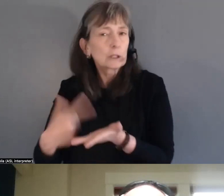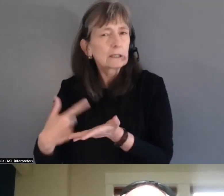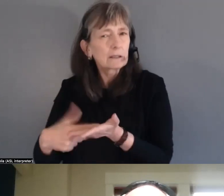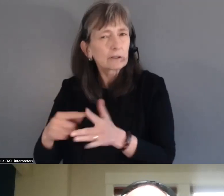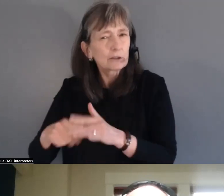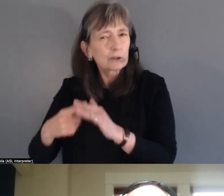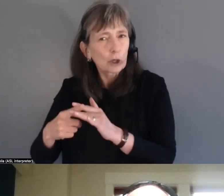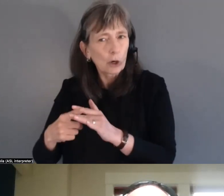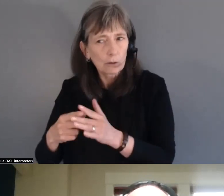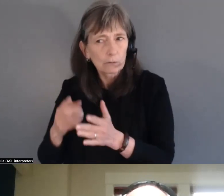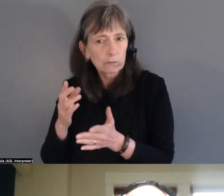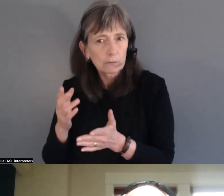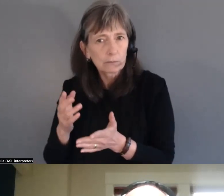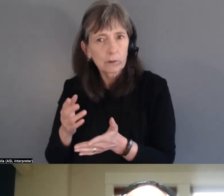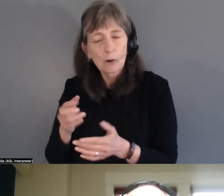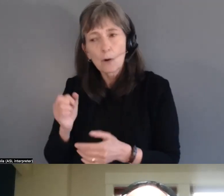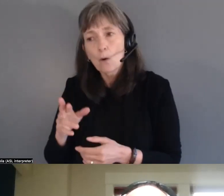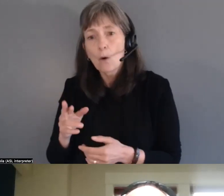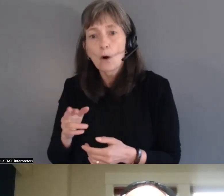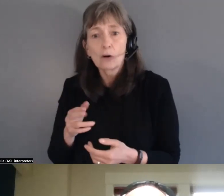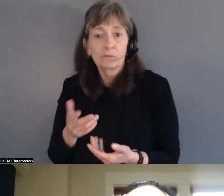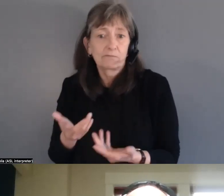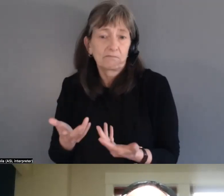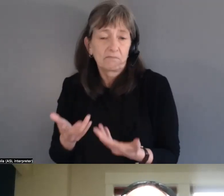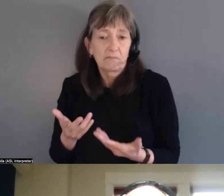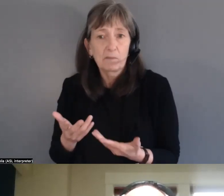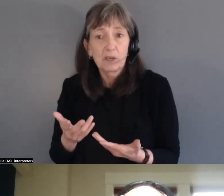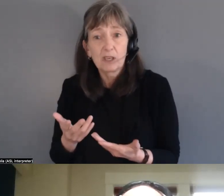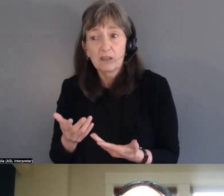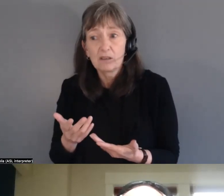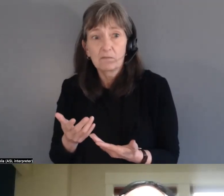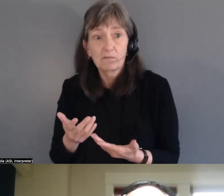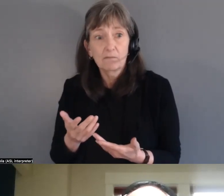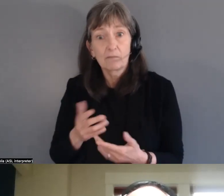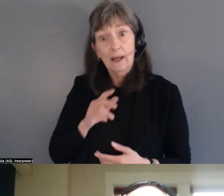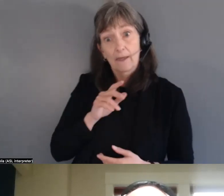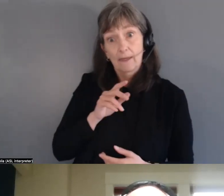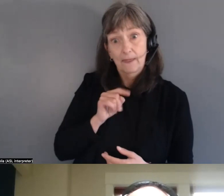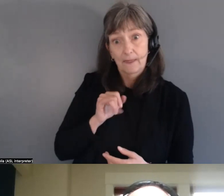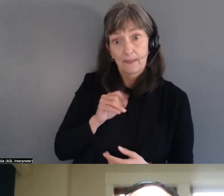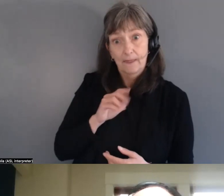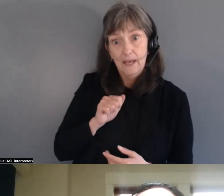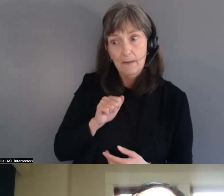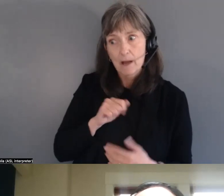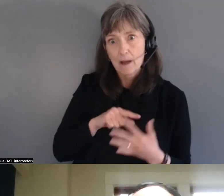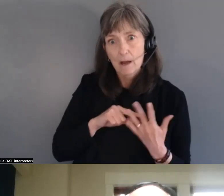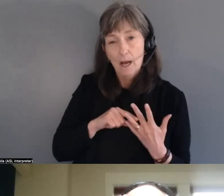even just documenting a few, you know, key selling points, books, that type of thing just may help,